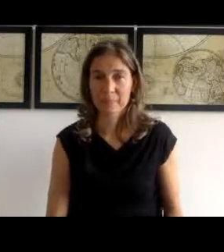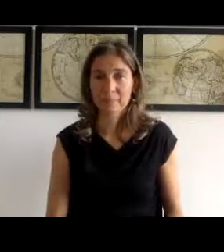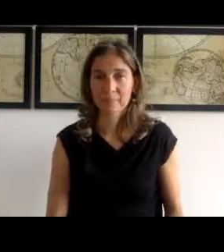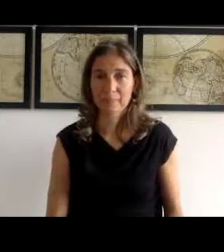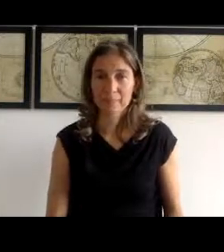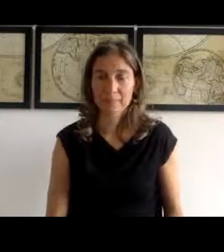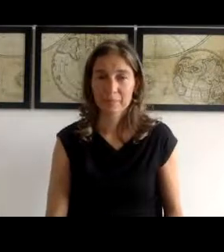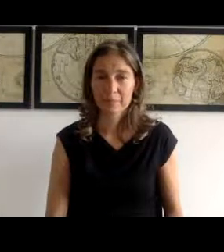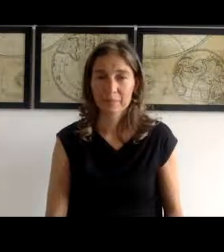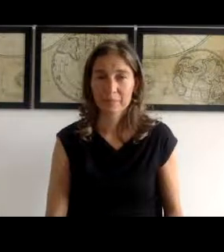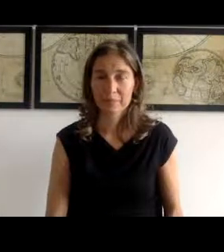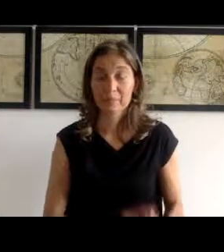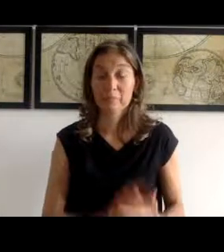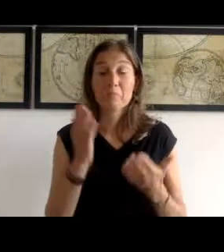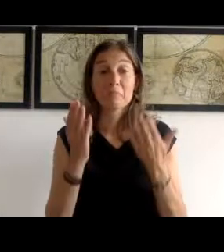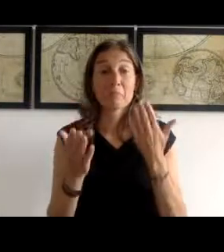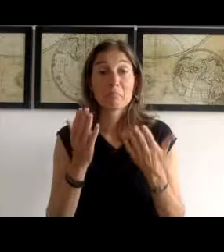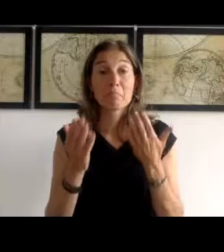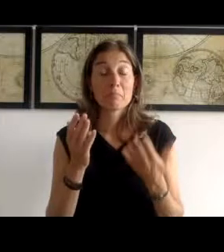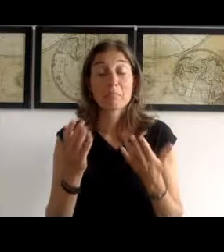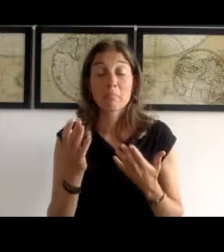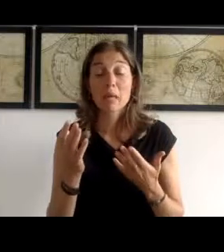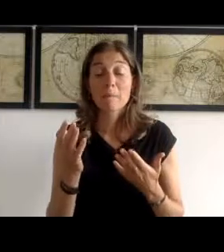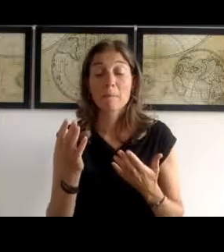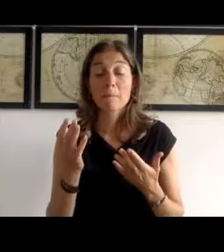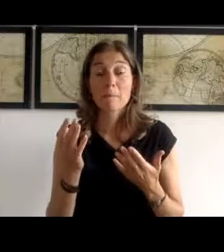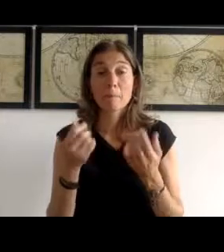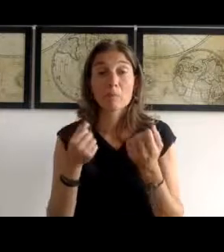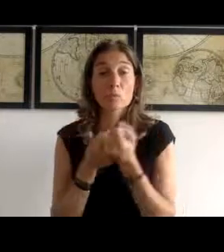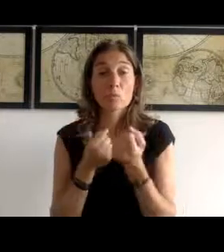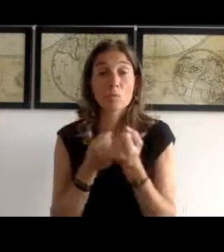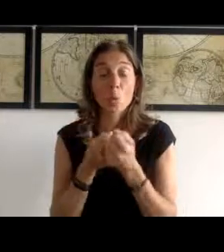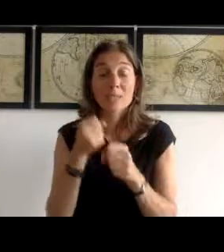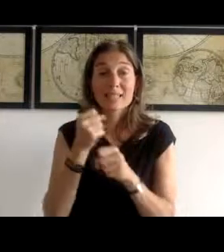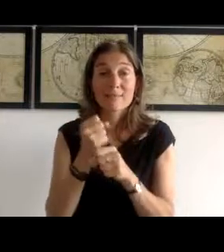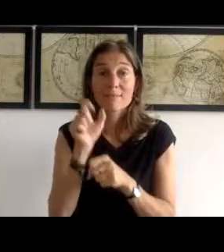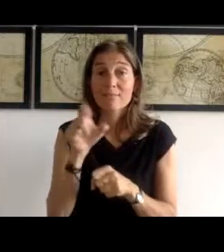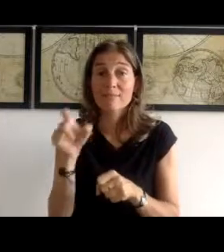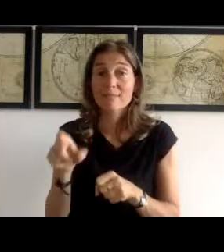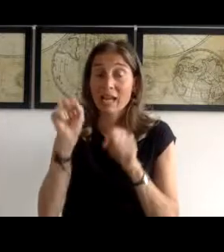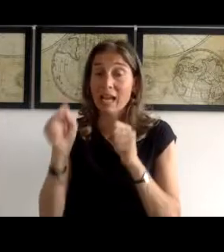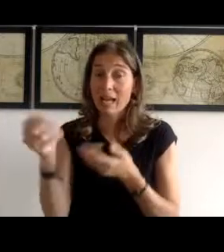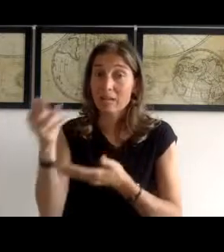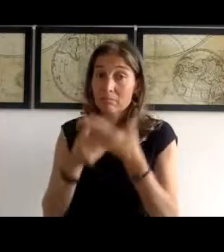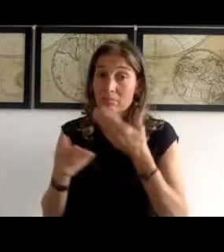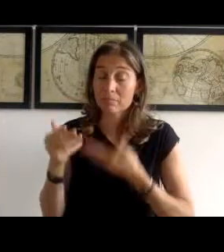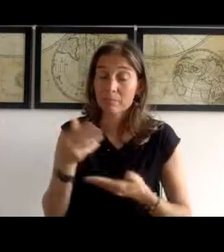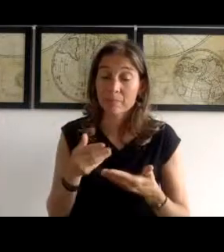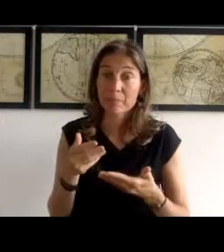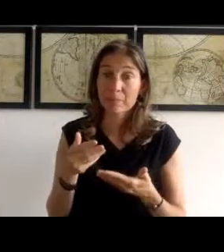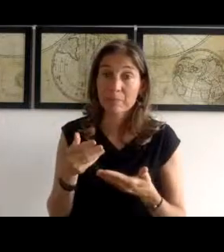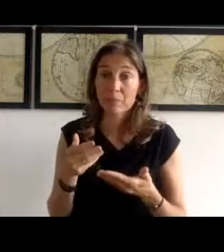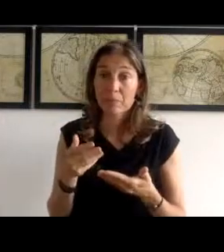And a pity that the universities didn't do much on their cooperation